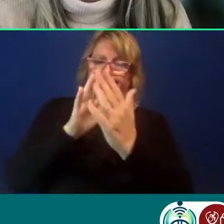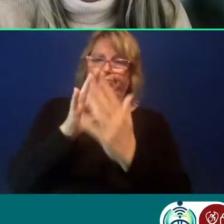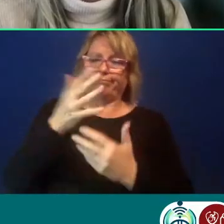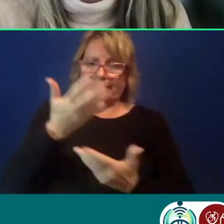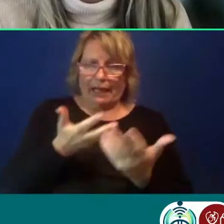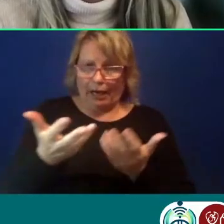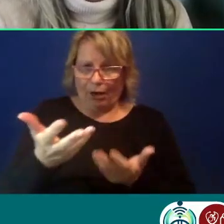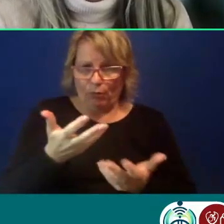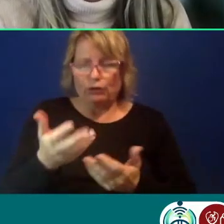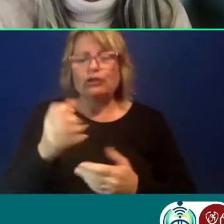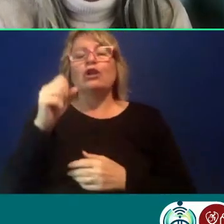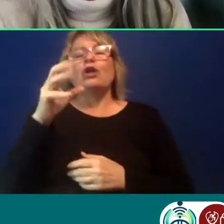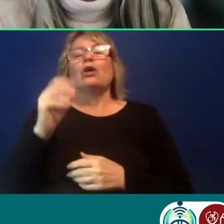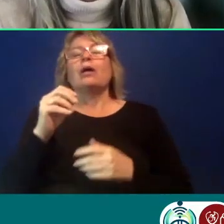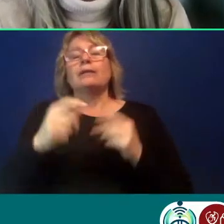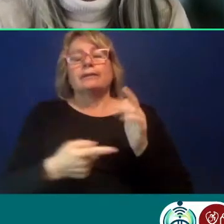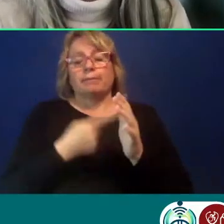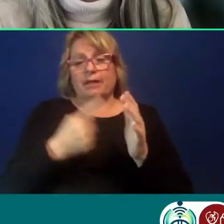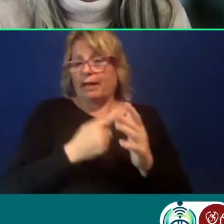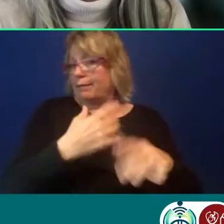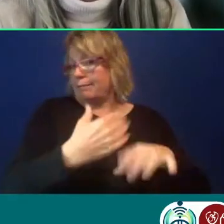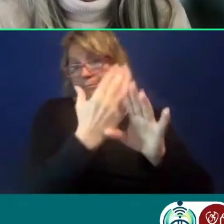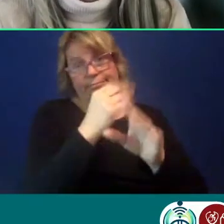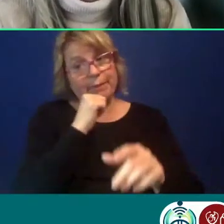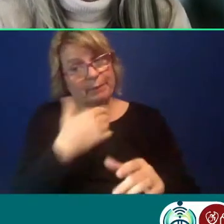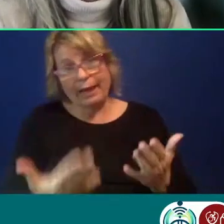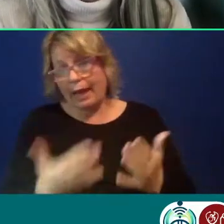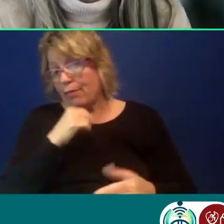that sometimes telehealth might not be the appropriate environment all the time